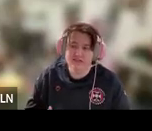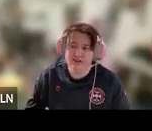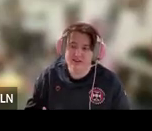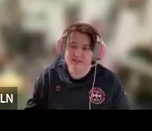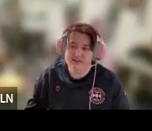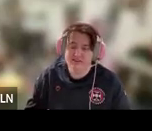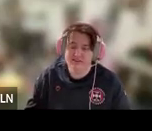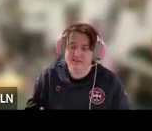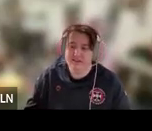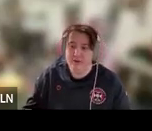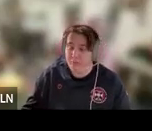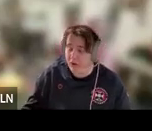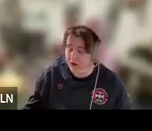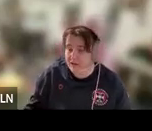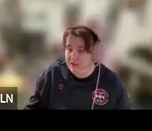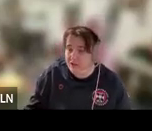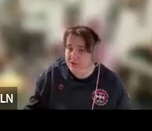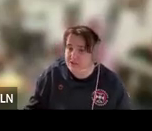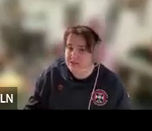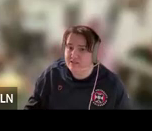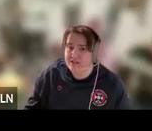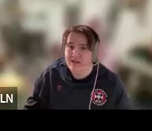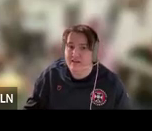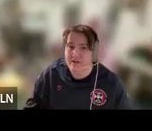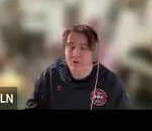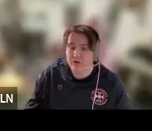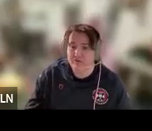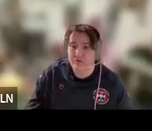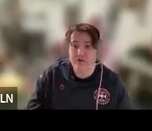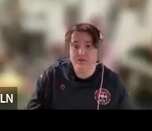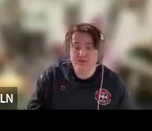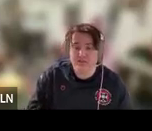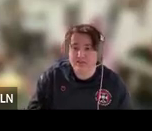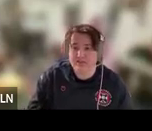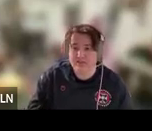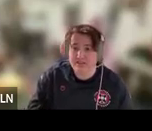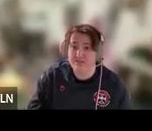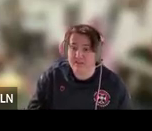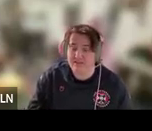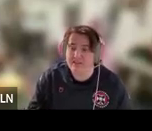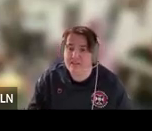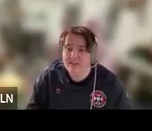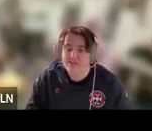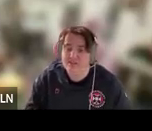they're not necessarily part of the university, and they work for the students specifically.